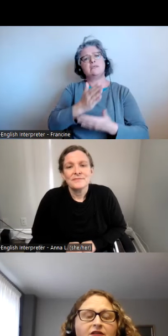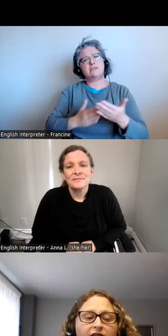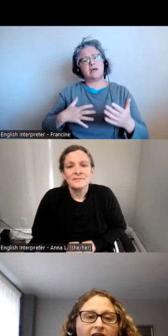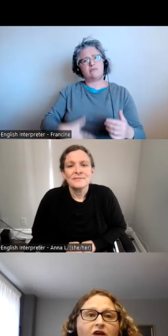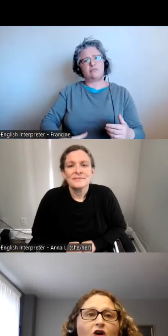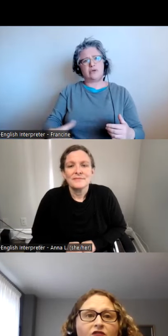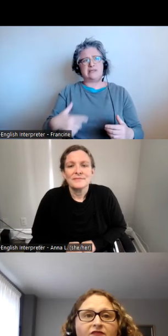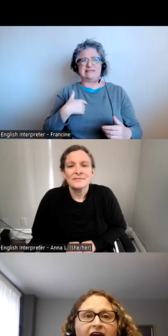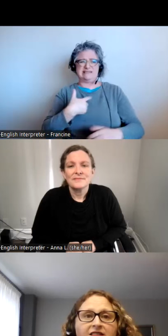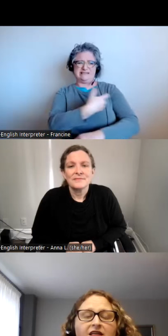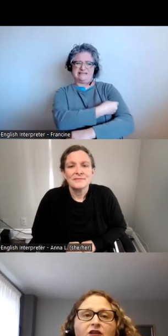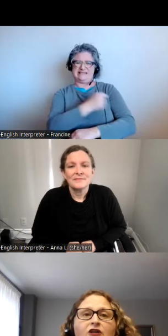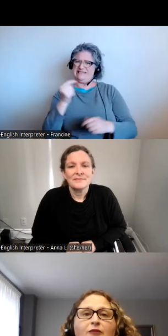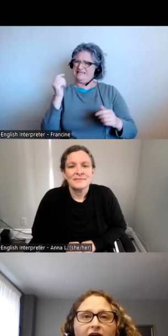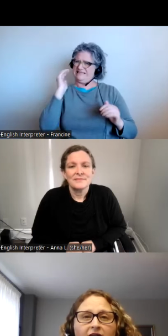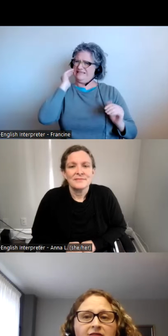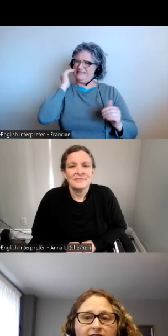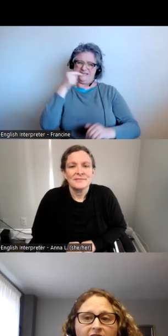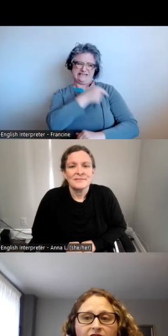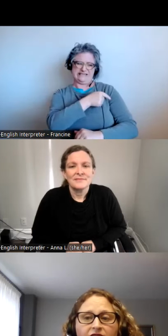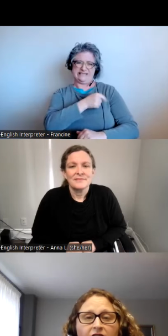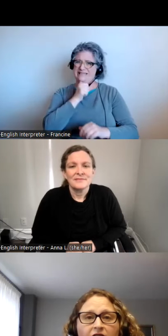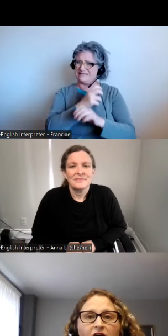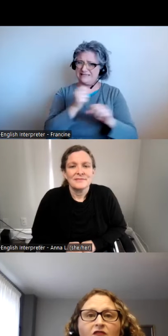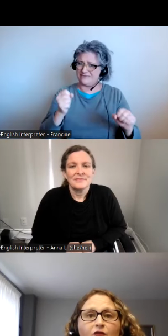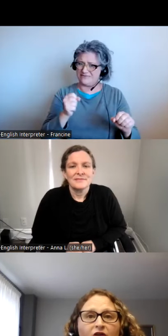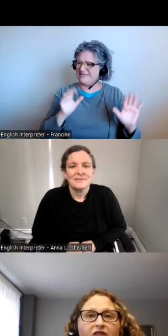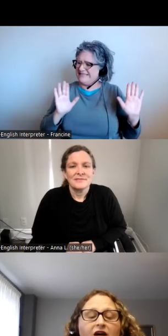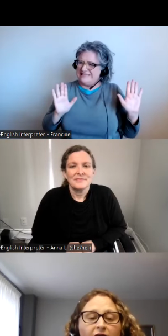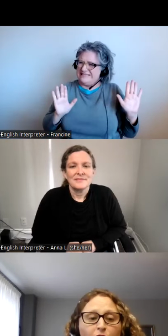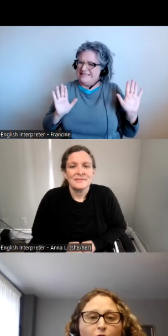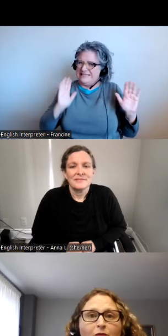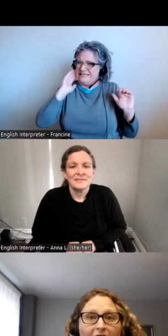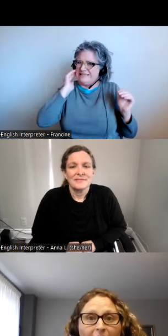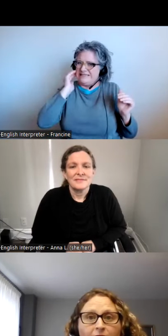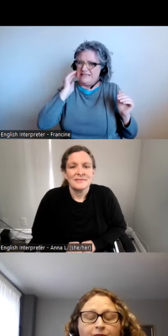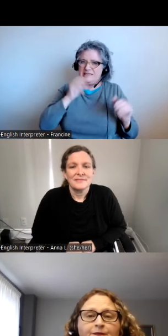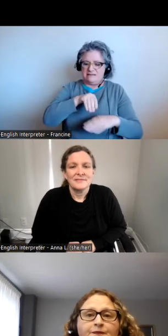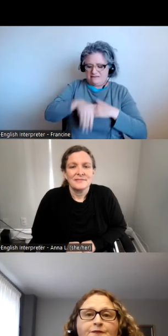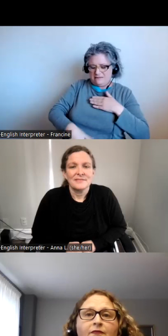. Pregnancy outcomes with Covid-19 vaccines. I know some pregnant officials are very concerned that the Covid